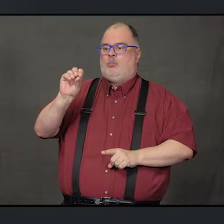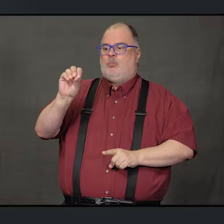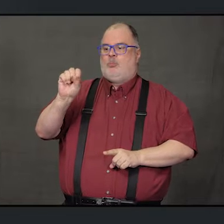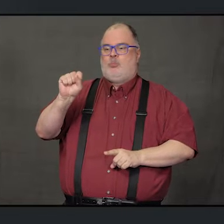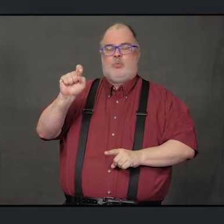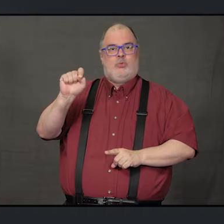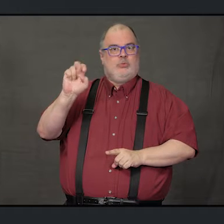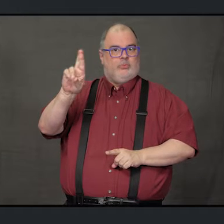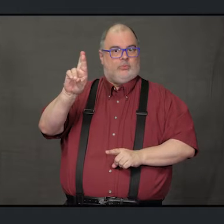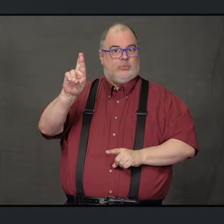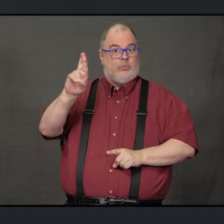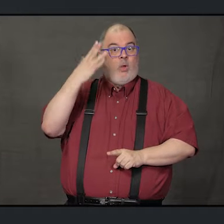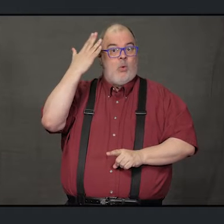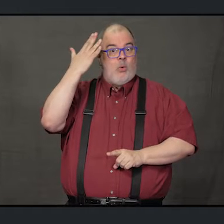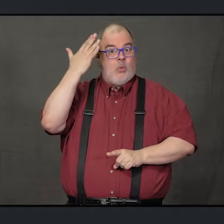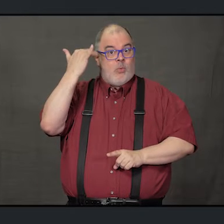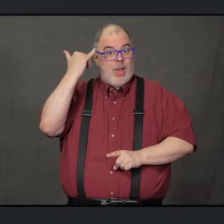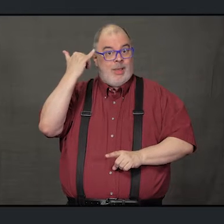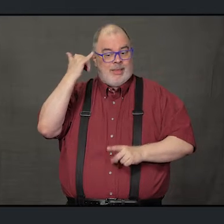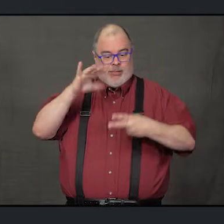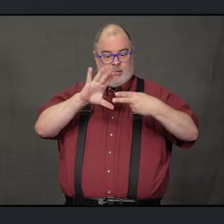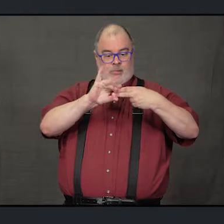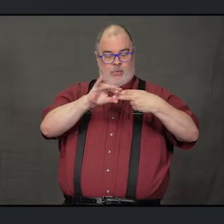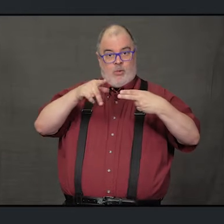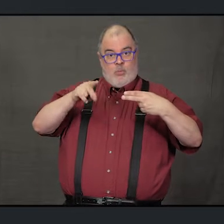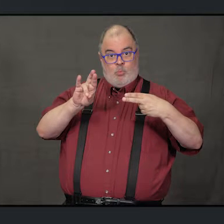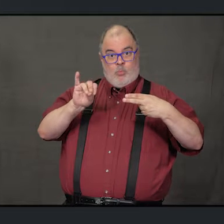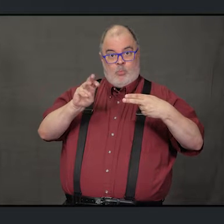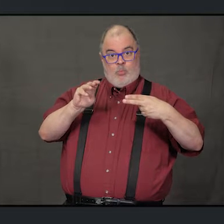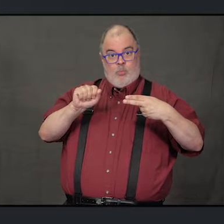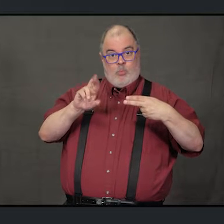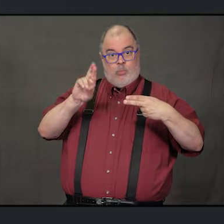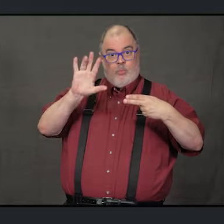This is because the protection from the first set of injections can fade over time.